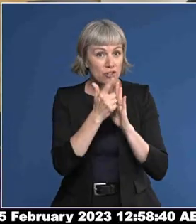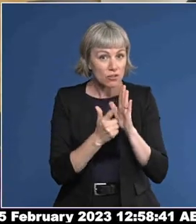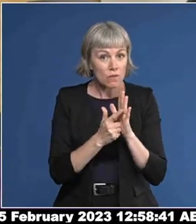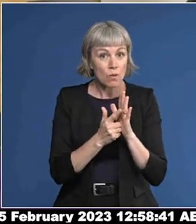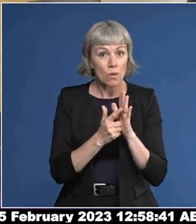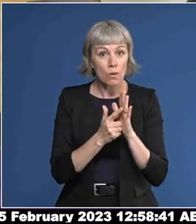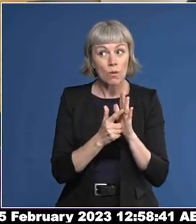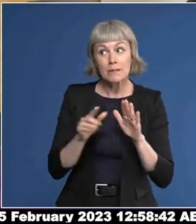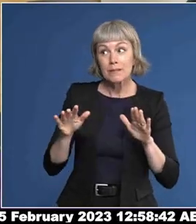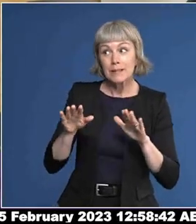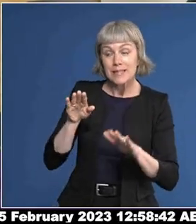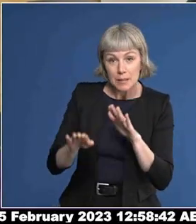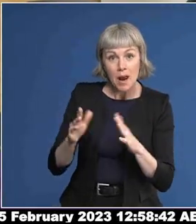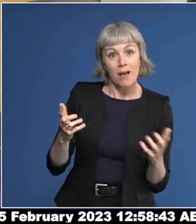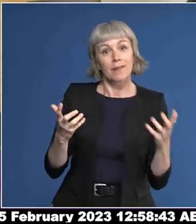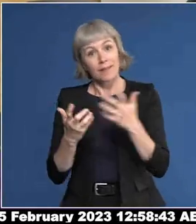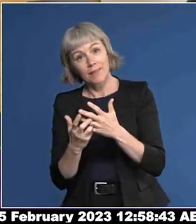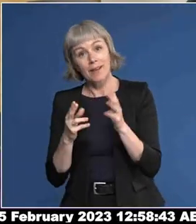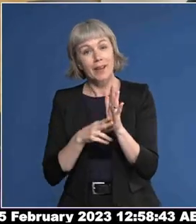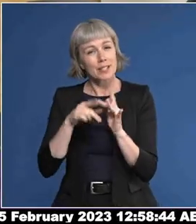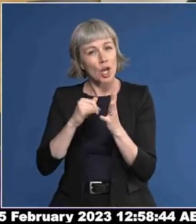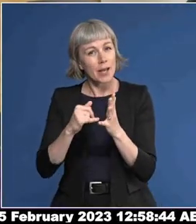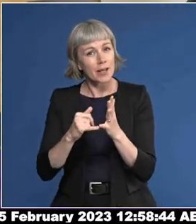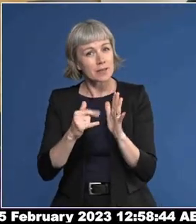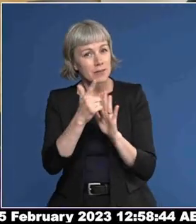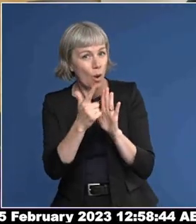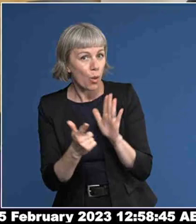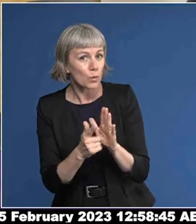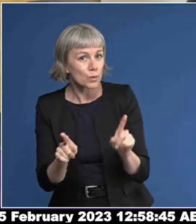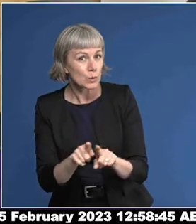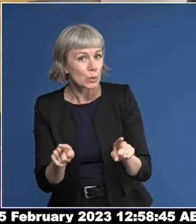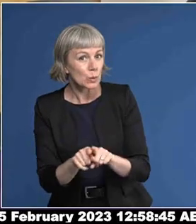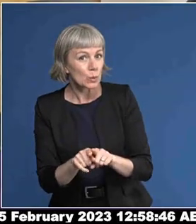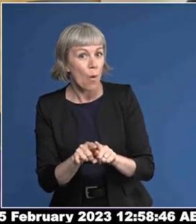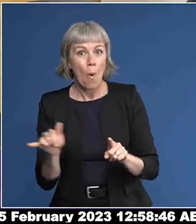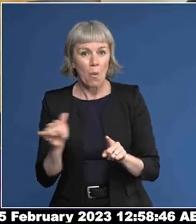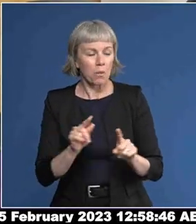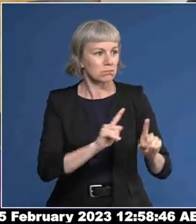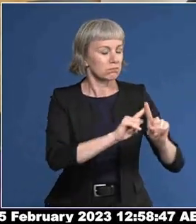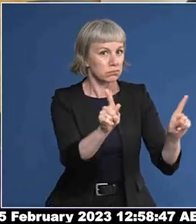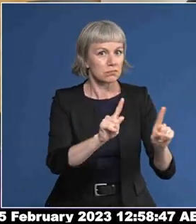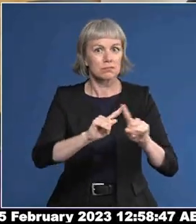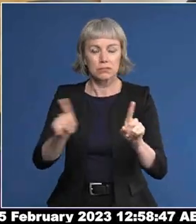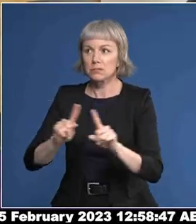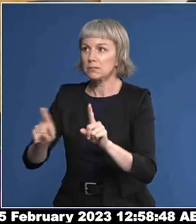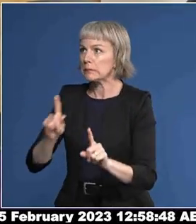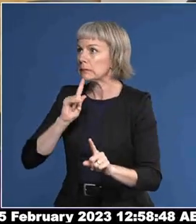So is there a consistent of approach or is there a challenge that you are reporting to several different agencies much the same information?